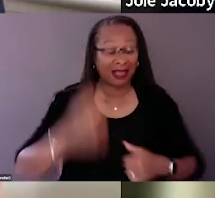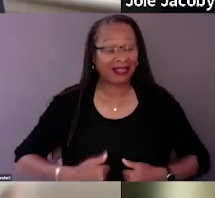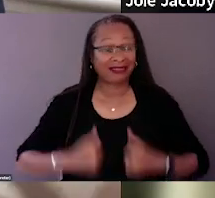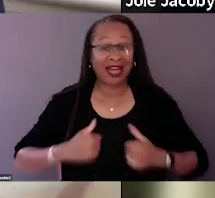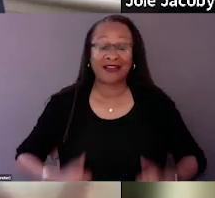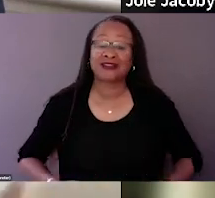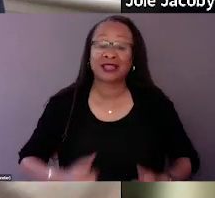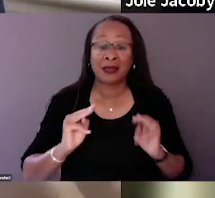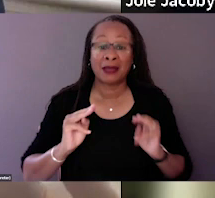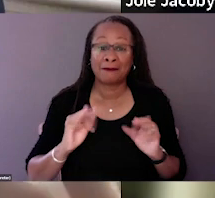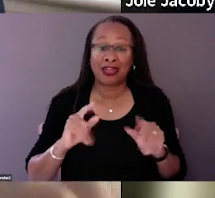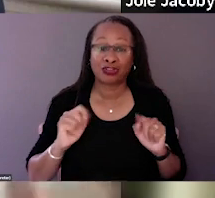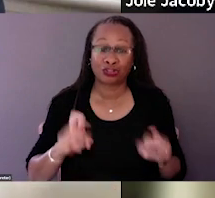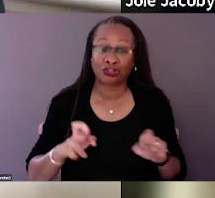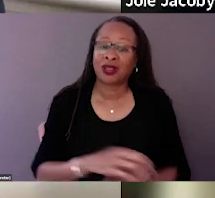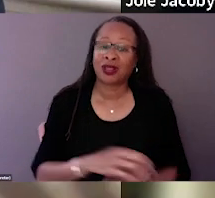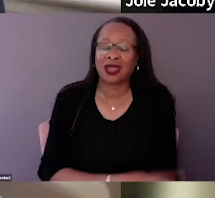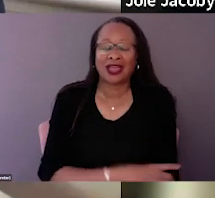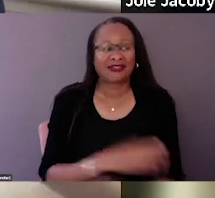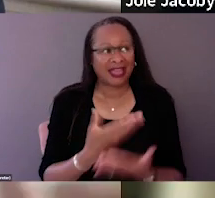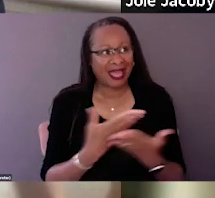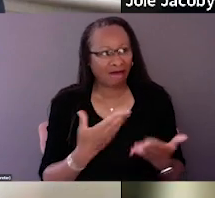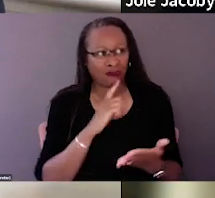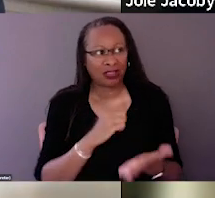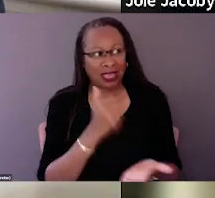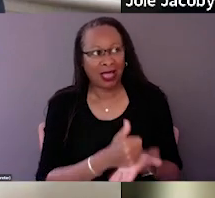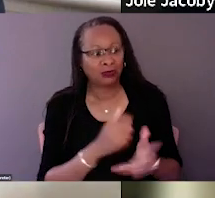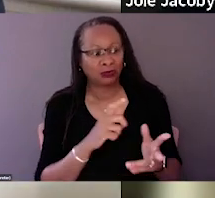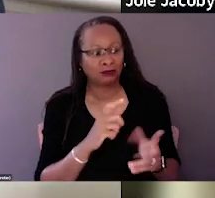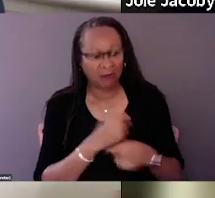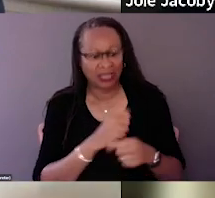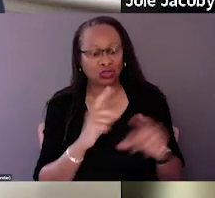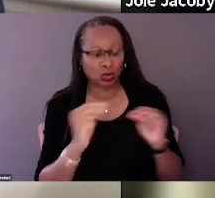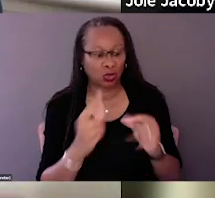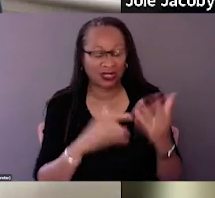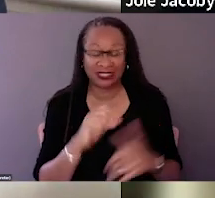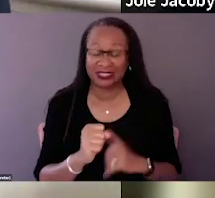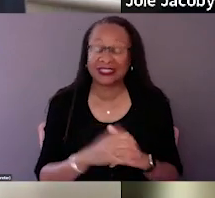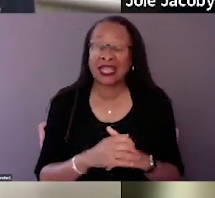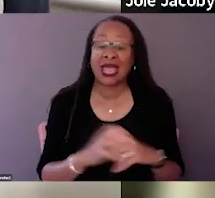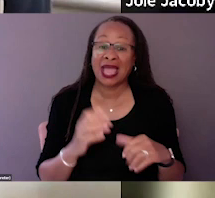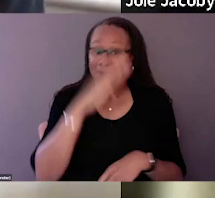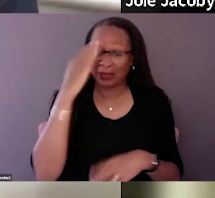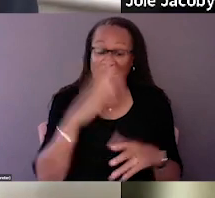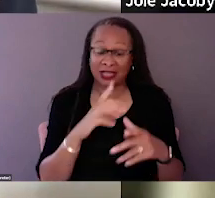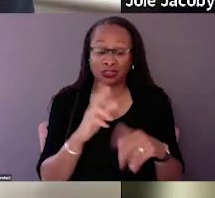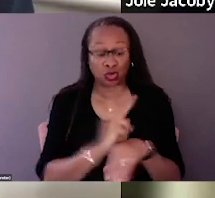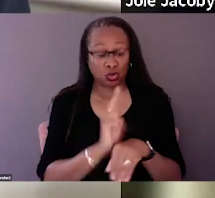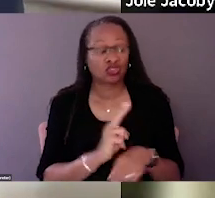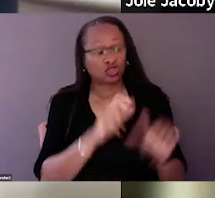that made Twitter really what it is, and helped Black users on the platform really shape the language and the culture of the place. So I think to Joie's point,